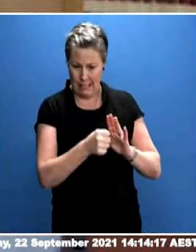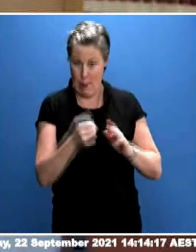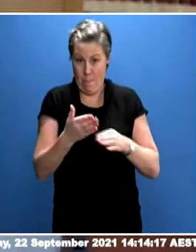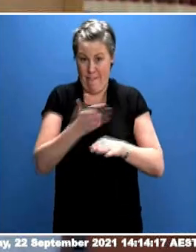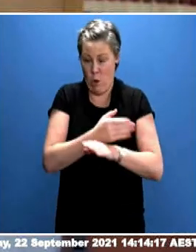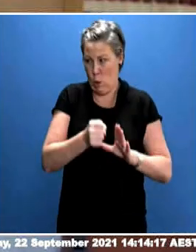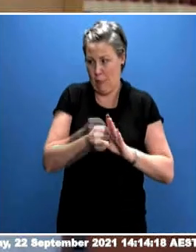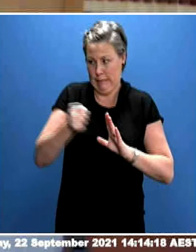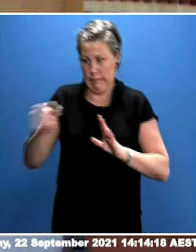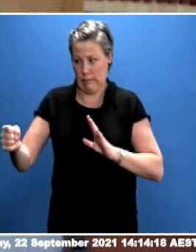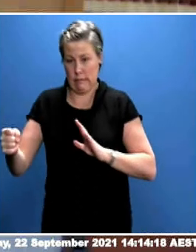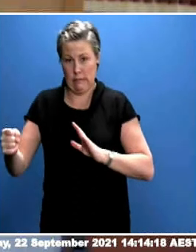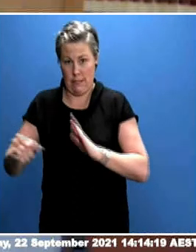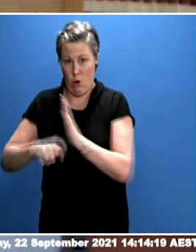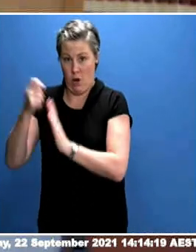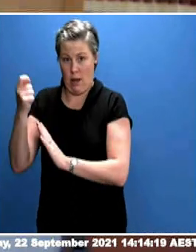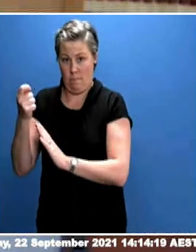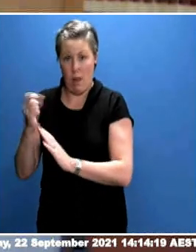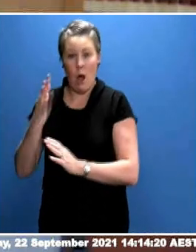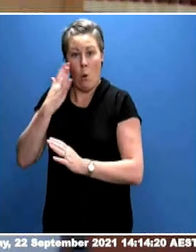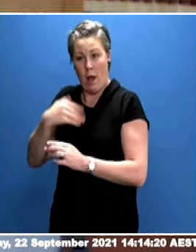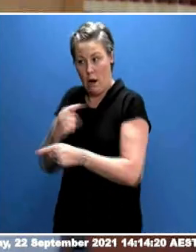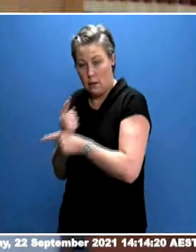In discussions with Victoria, for example, and this is anecdotal